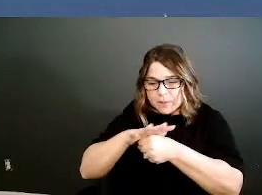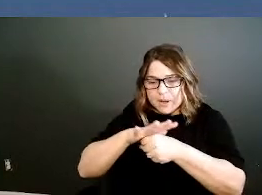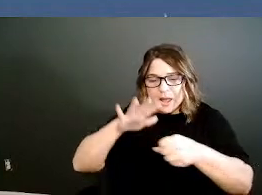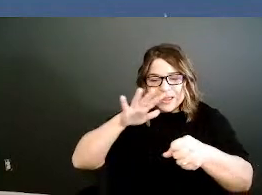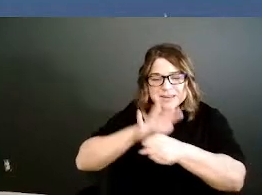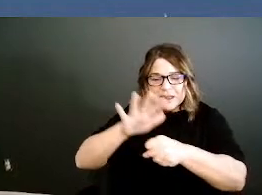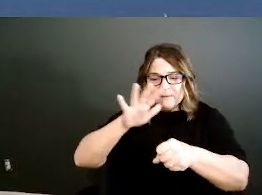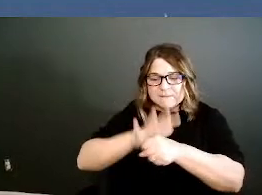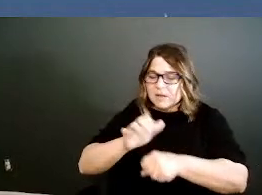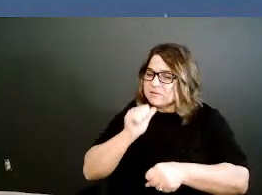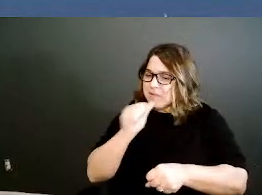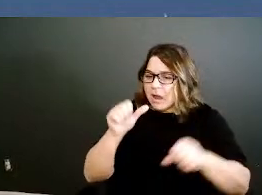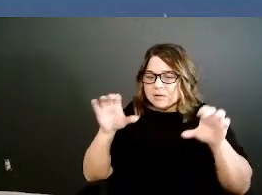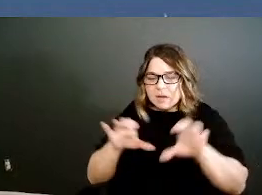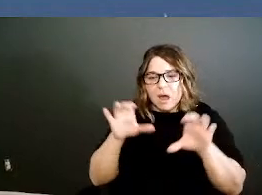FOR ALL MY NEIGHBORS